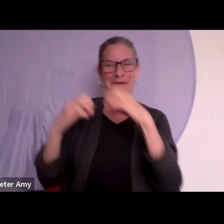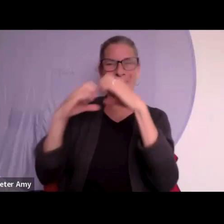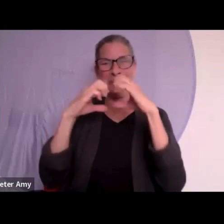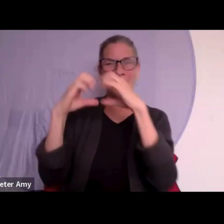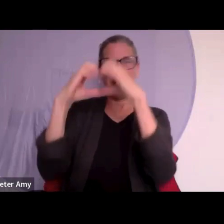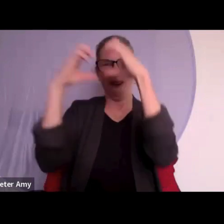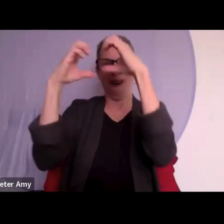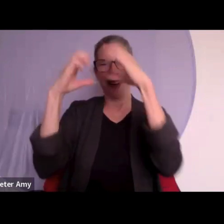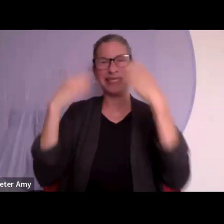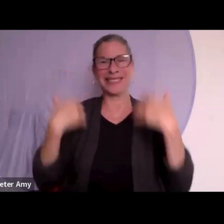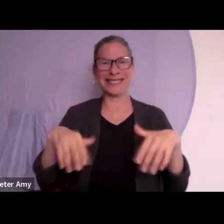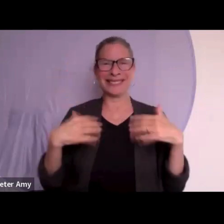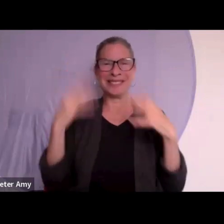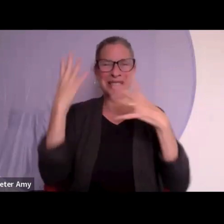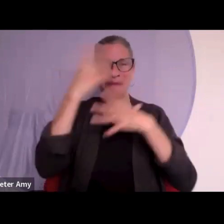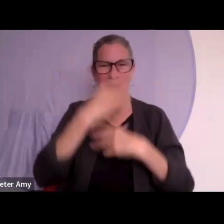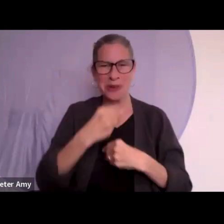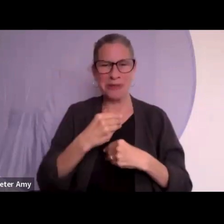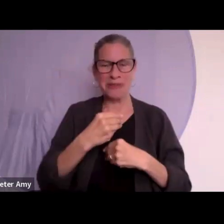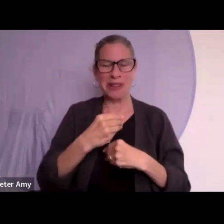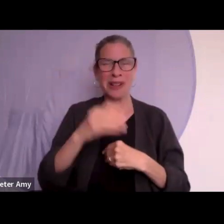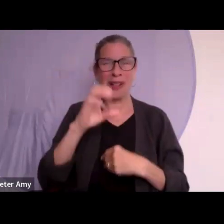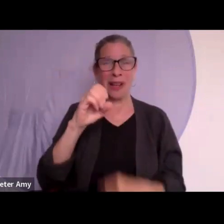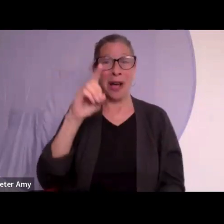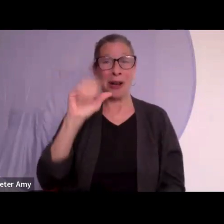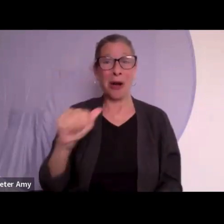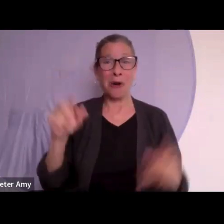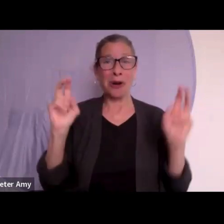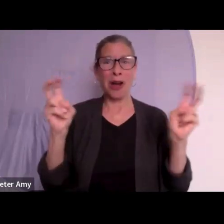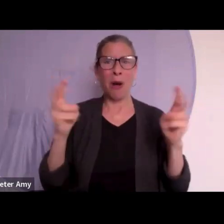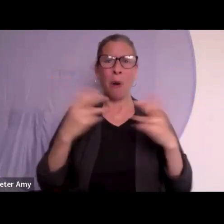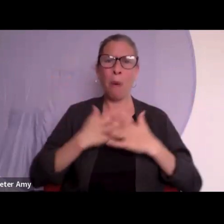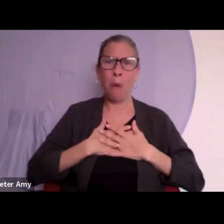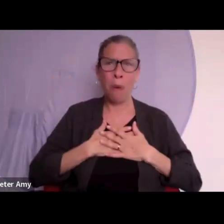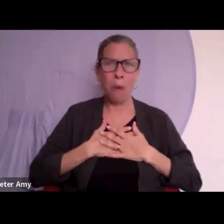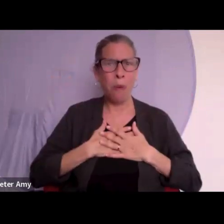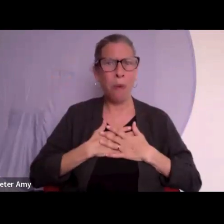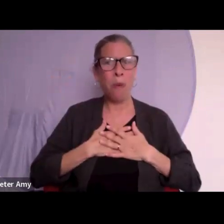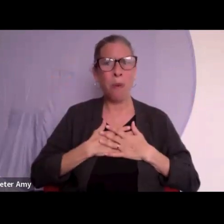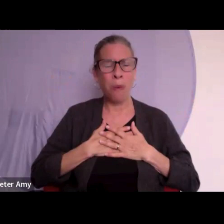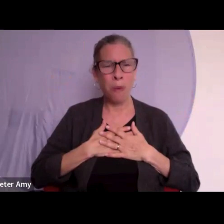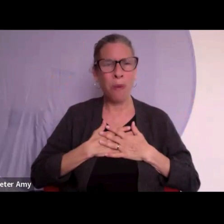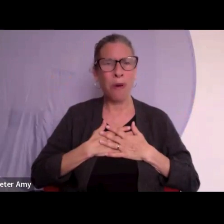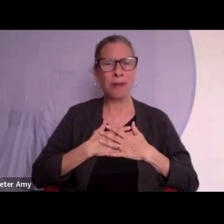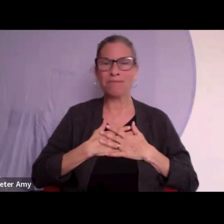of hearts, of of really putting disability in the spotlight and